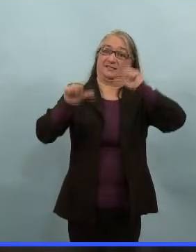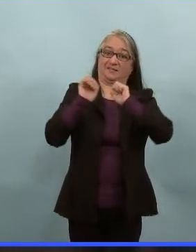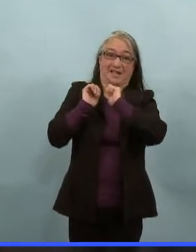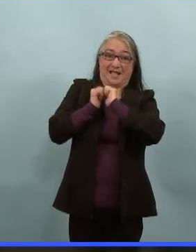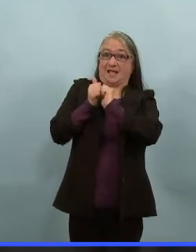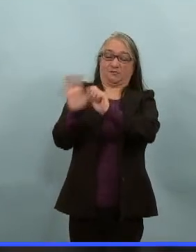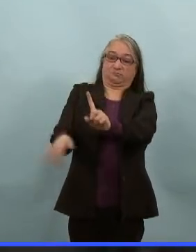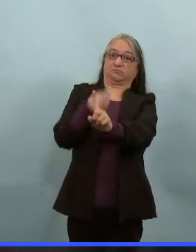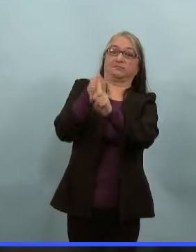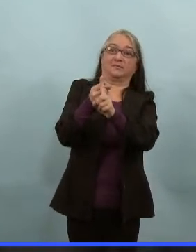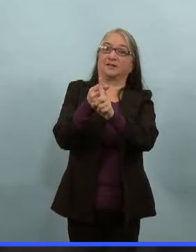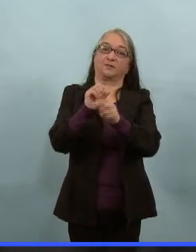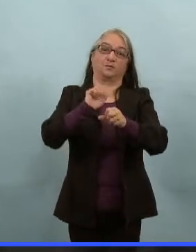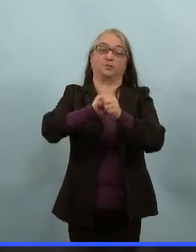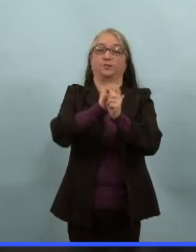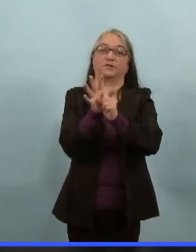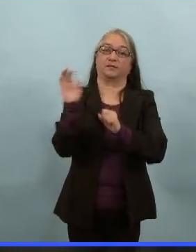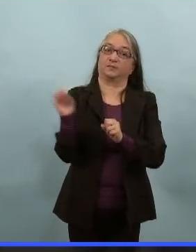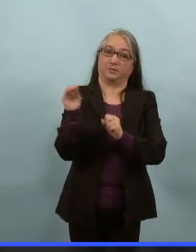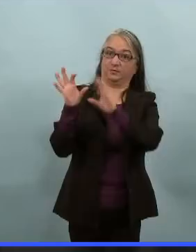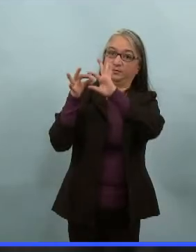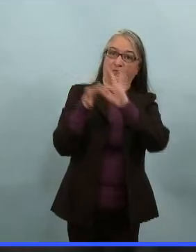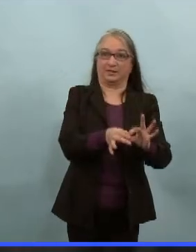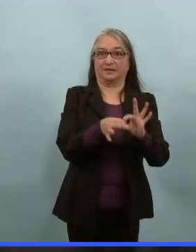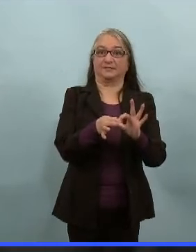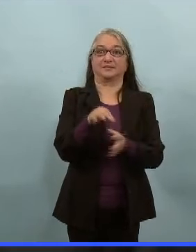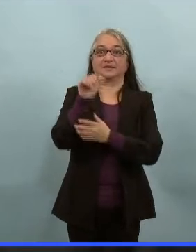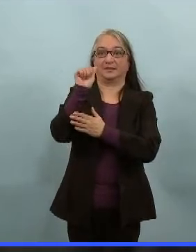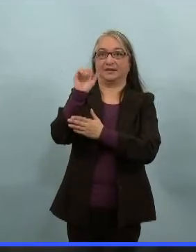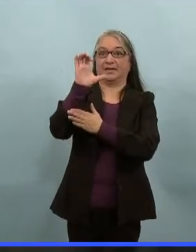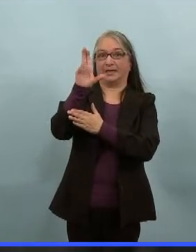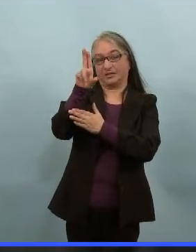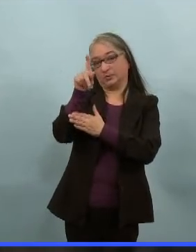to an acute care system so again we're looking at that information every day we're looking at we're